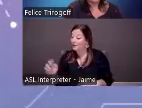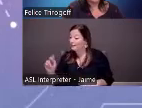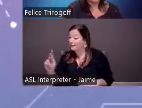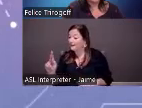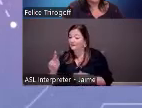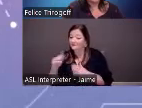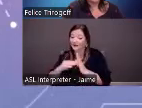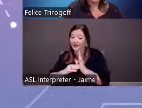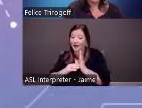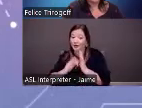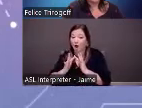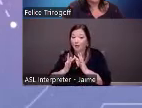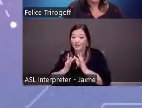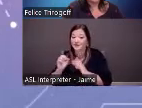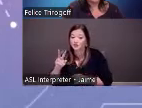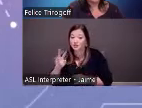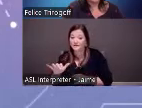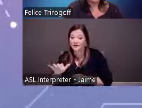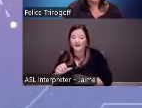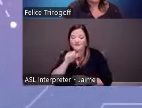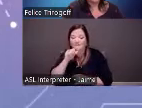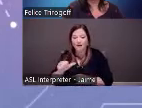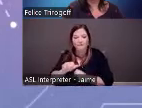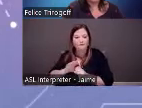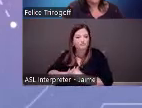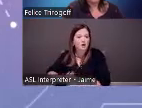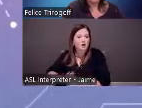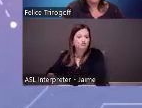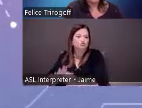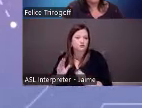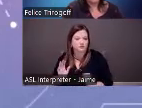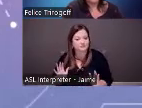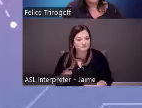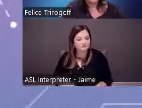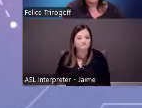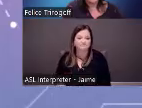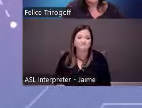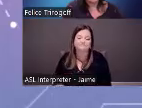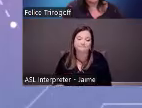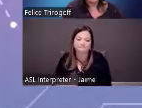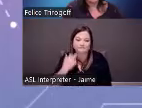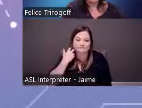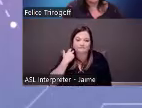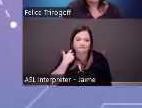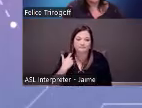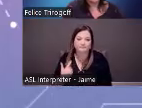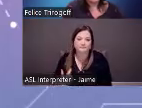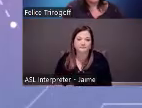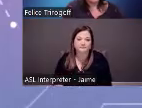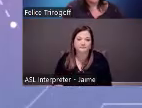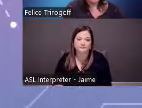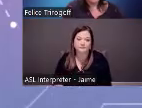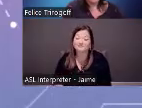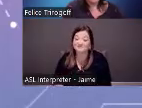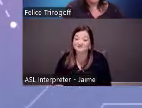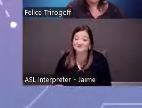they were doing it in a way that wasn't pressuring the person. Great.